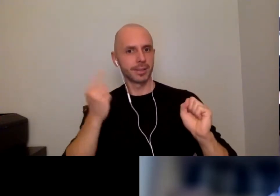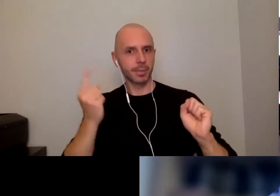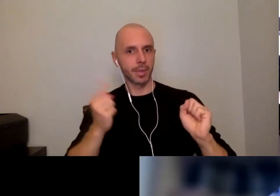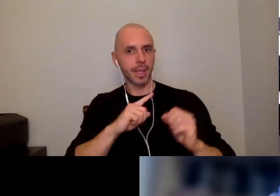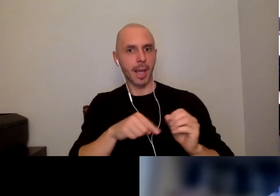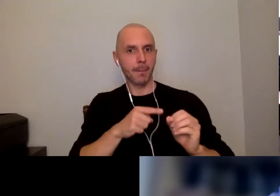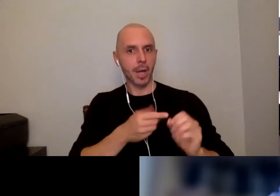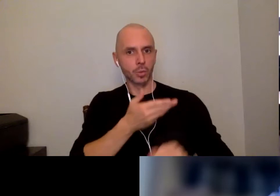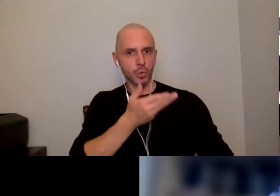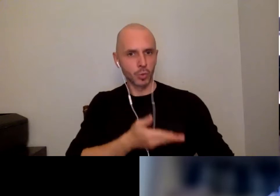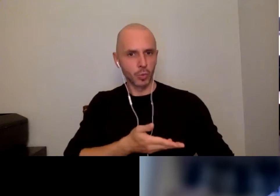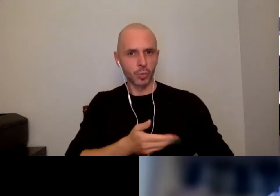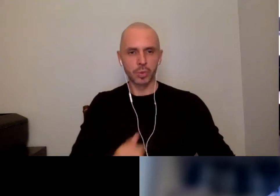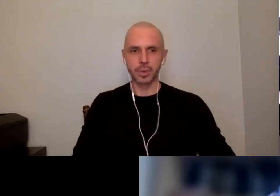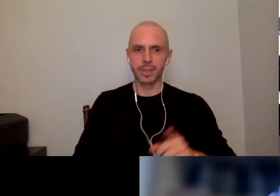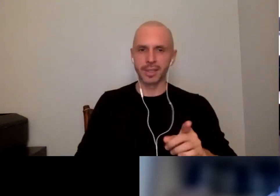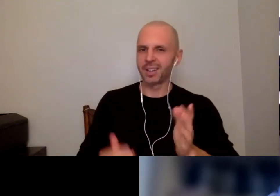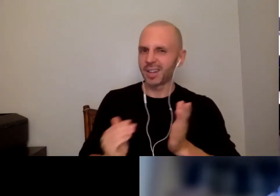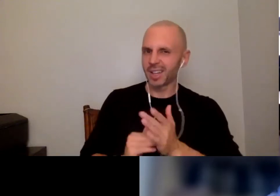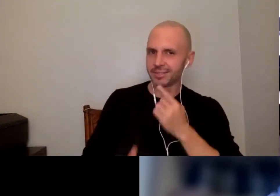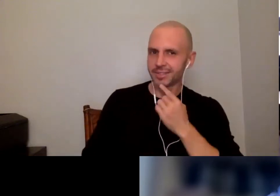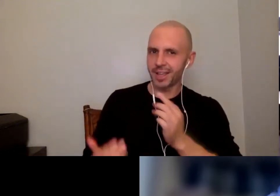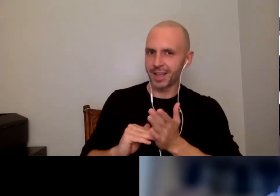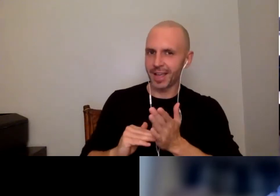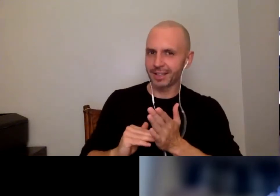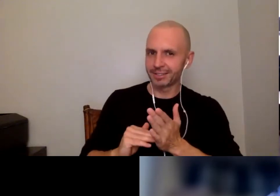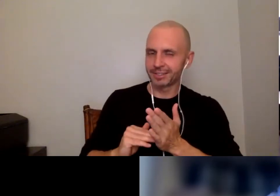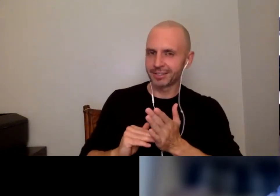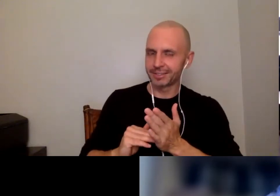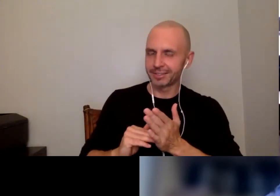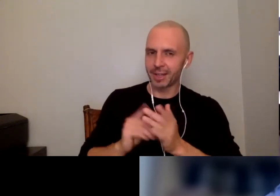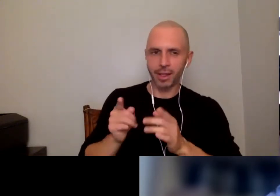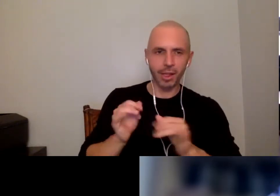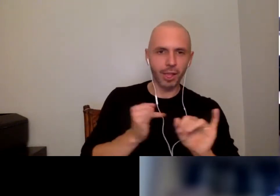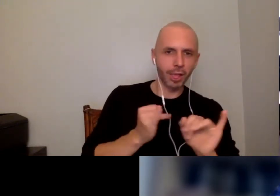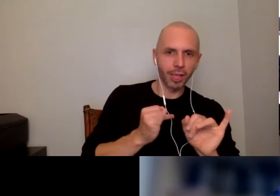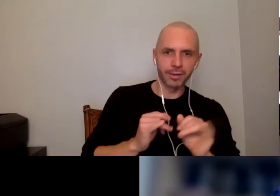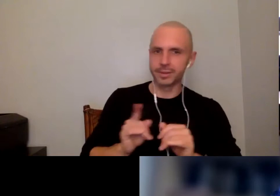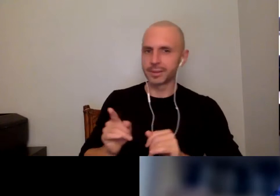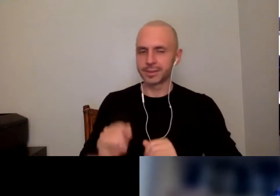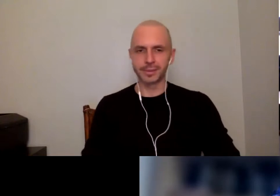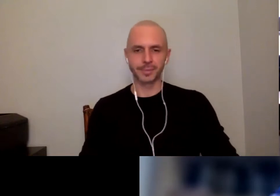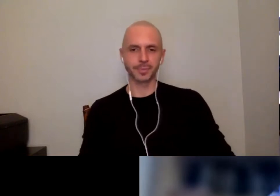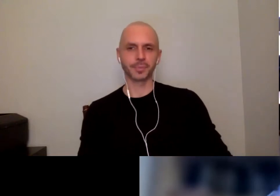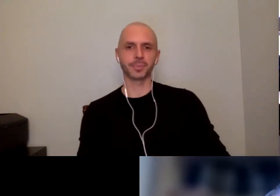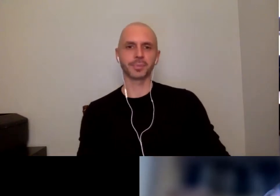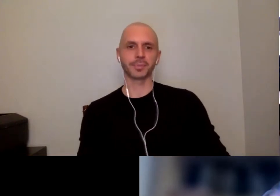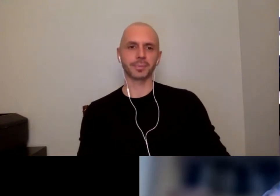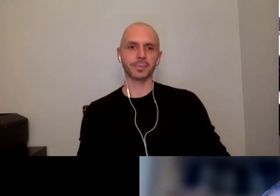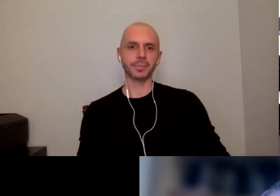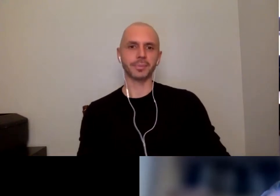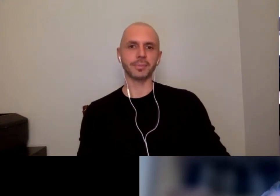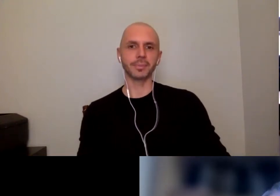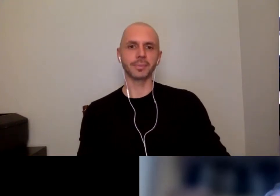sorry trying to find it oh it disappeared i don't have the question anymore what would people be